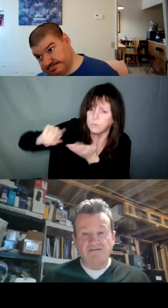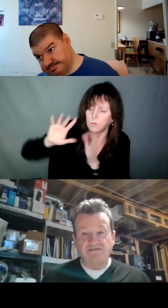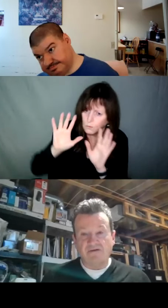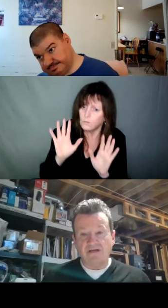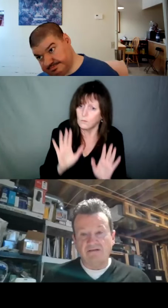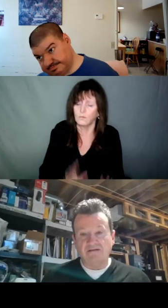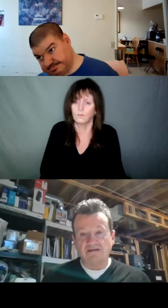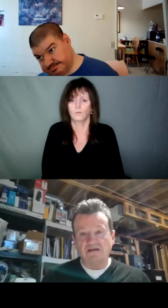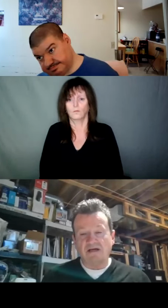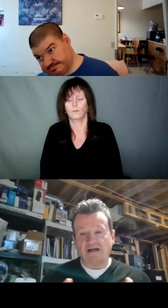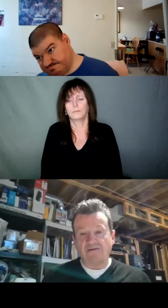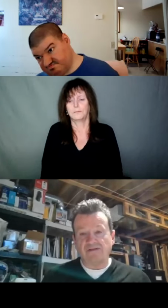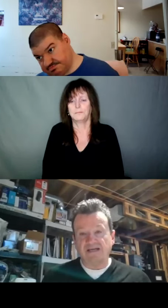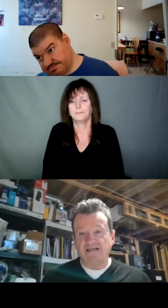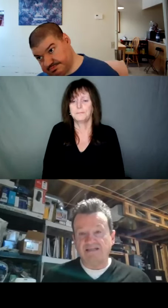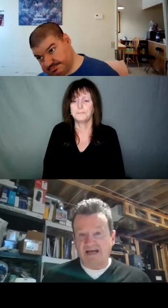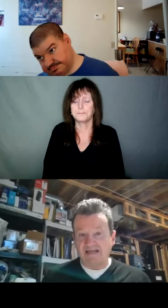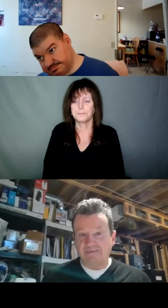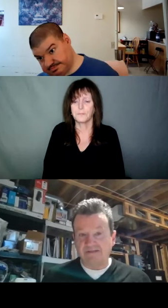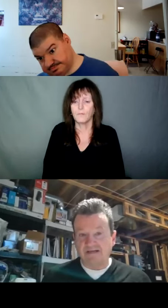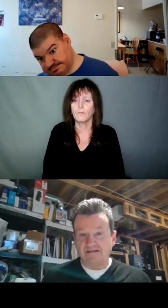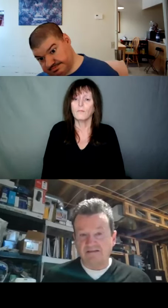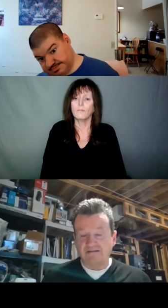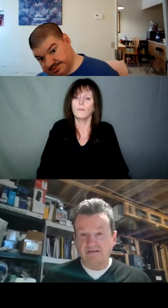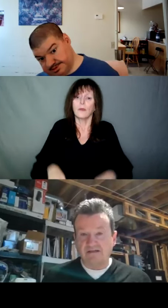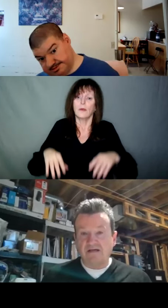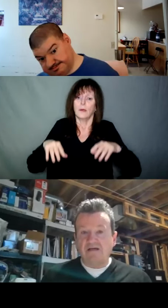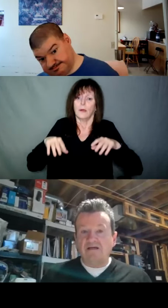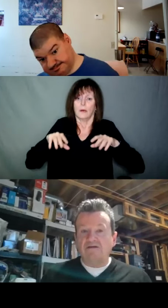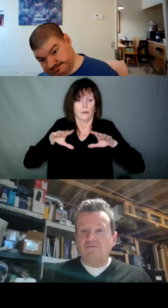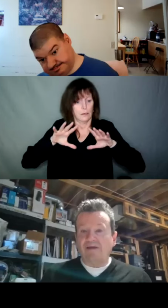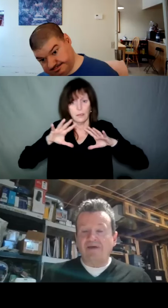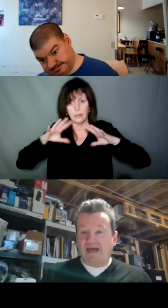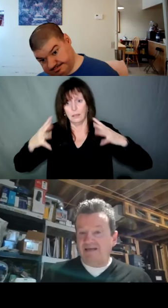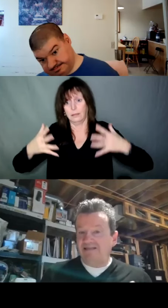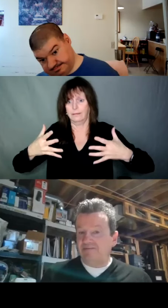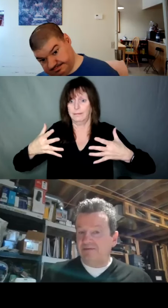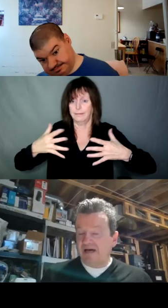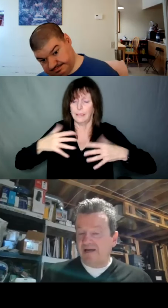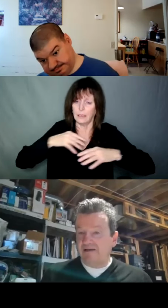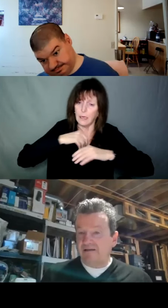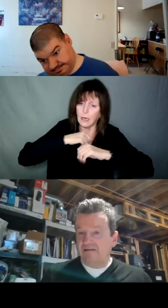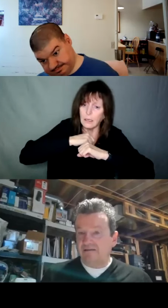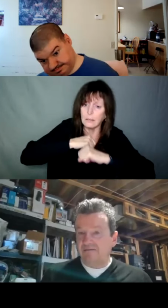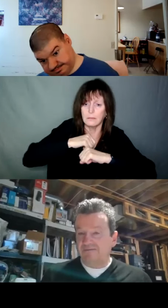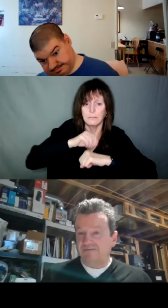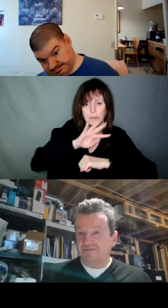investigation . Herd immunity